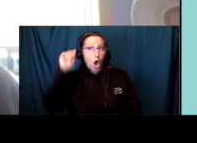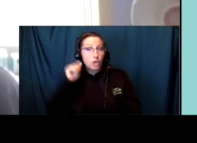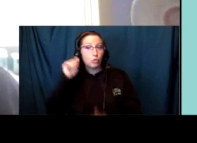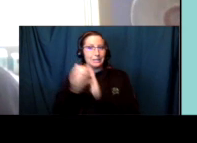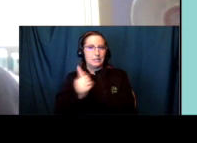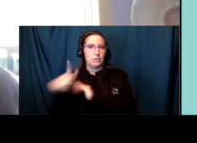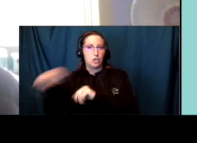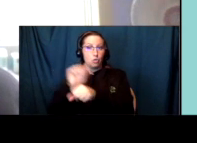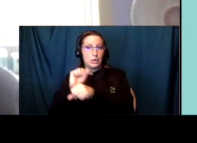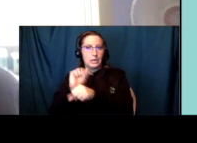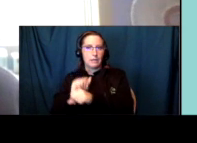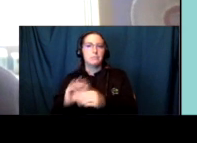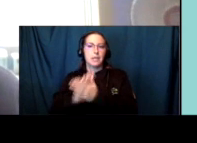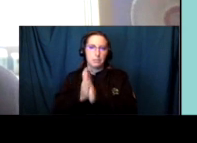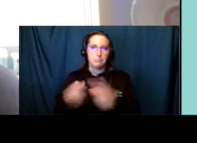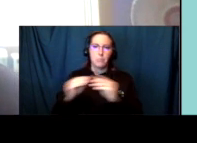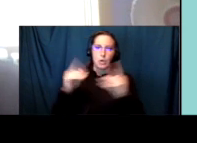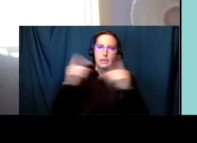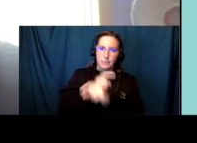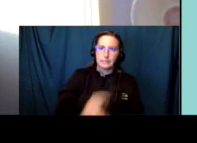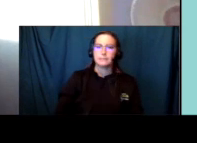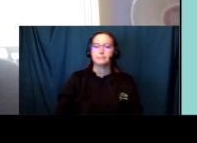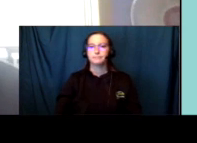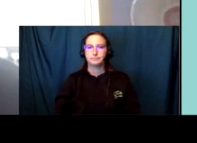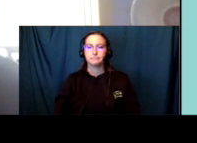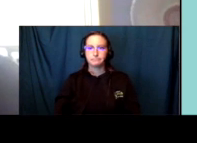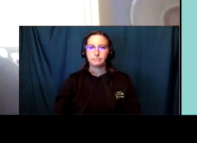a little bit more complex. The auditory sandwich